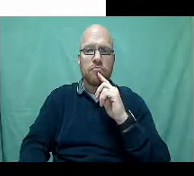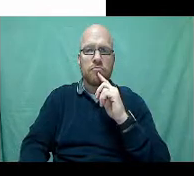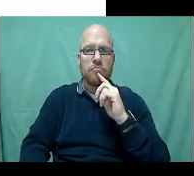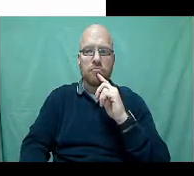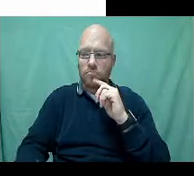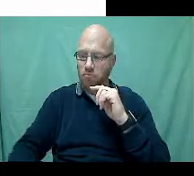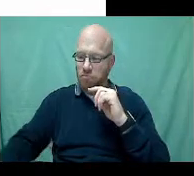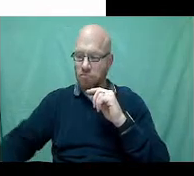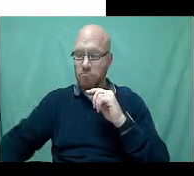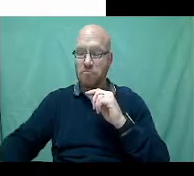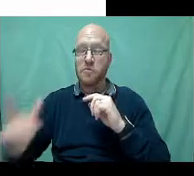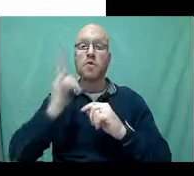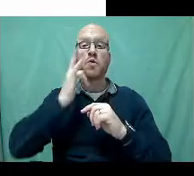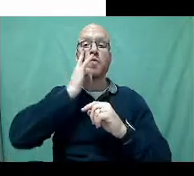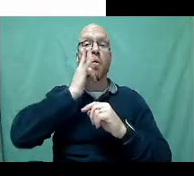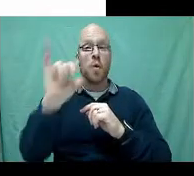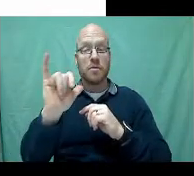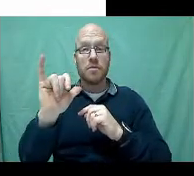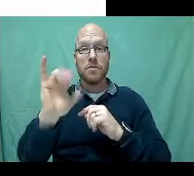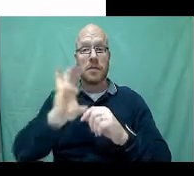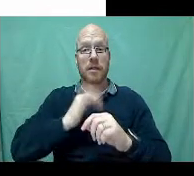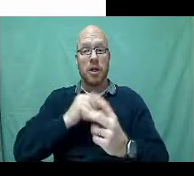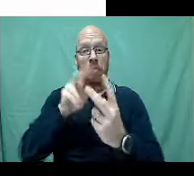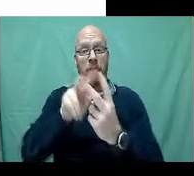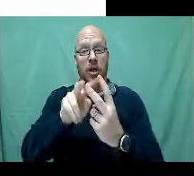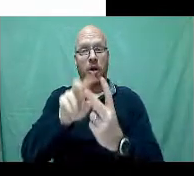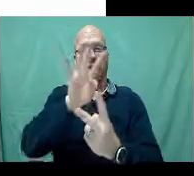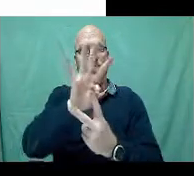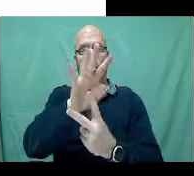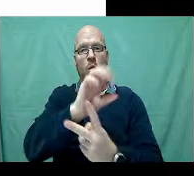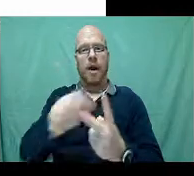So it looks like our pair is going to be 4 and 10, both being positive.